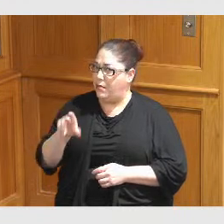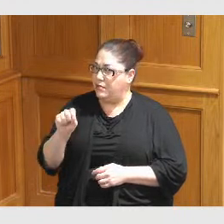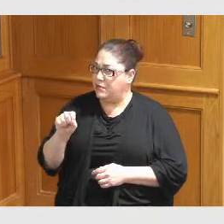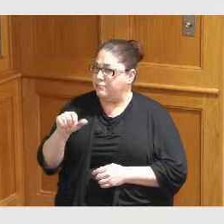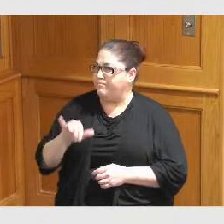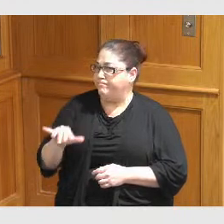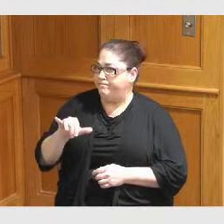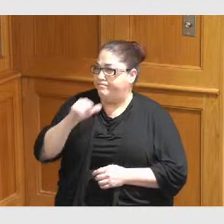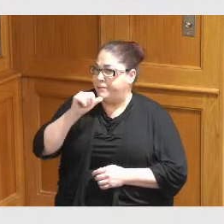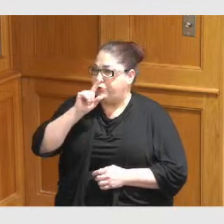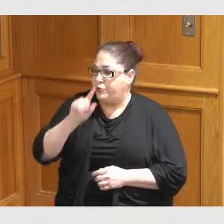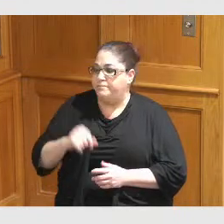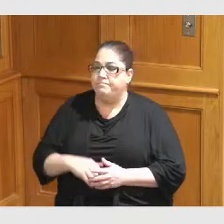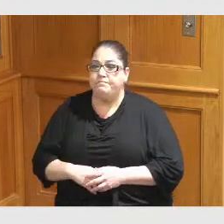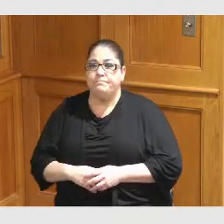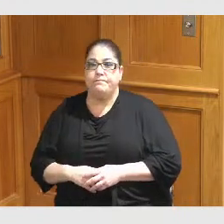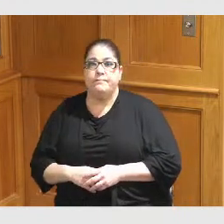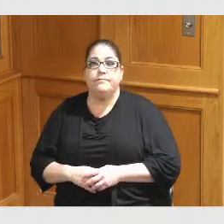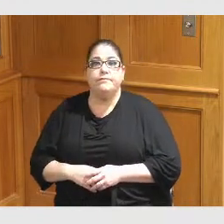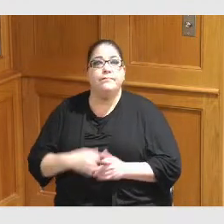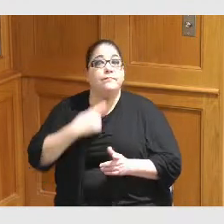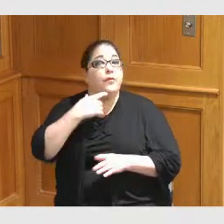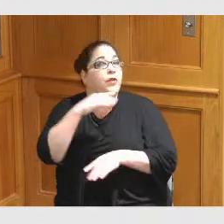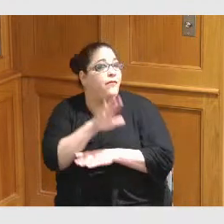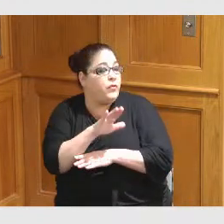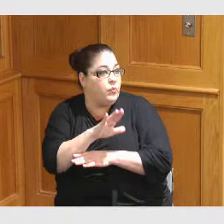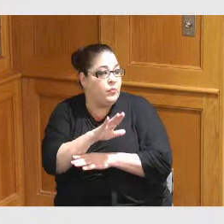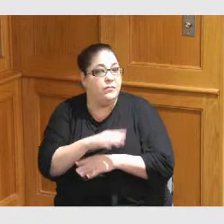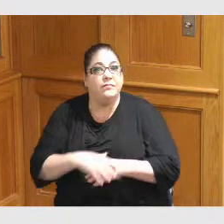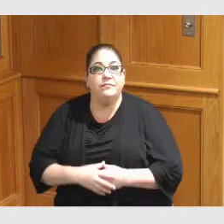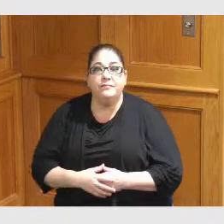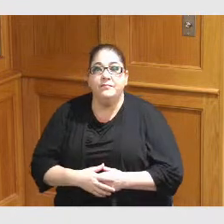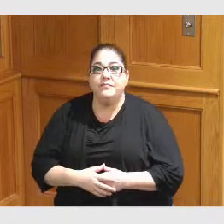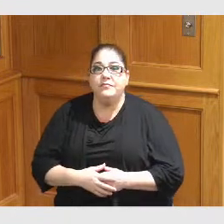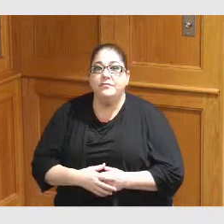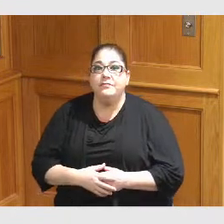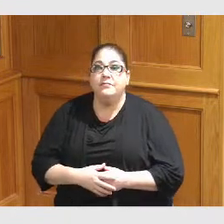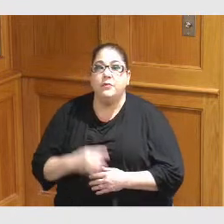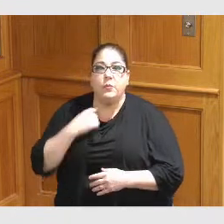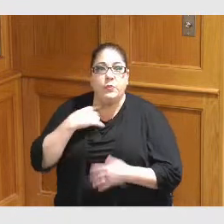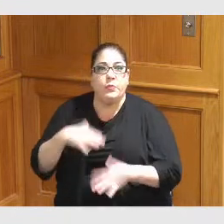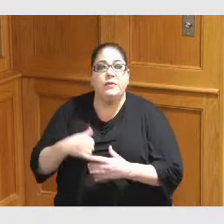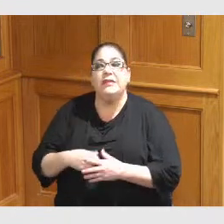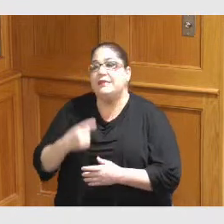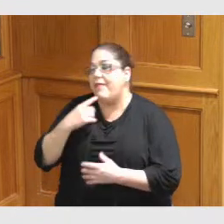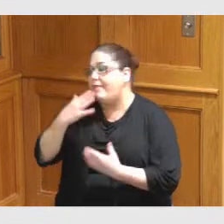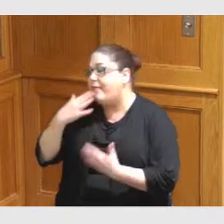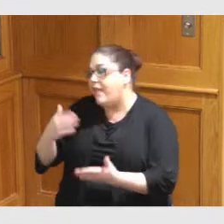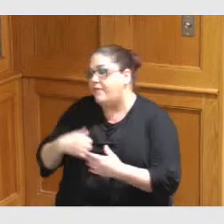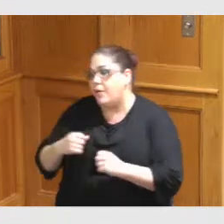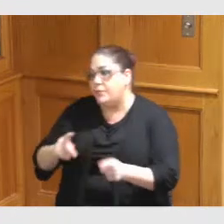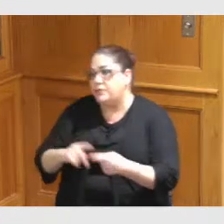welcome all right good afternoon and thank you for this opportunity to introduce you to the BSF operations